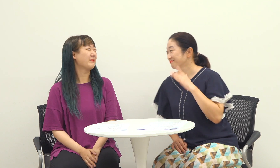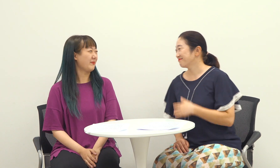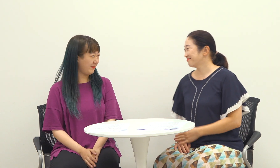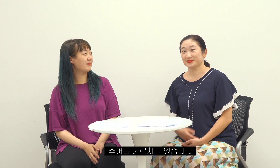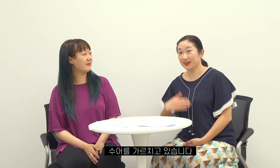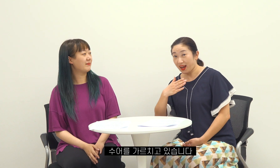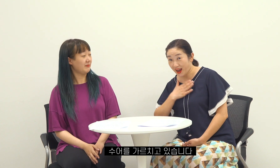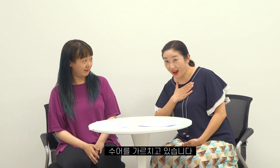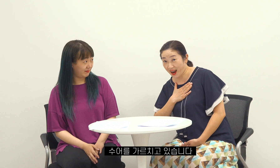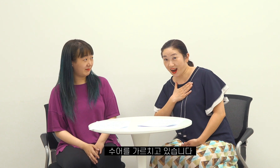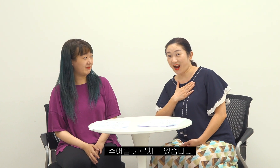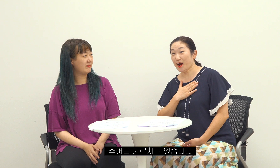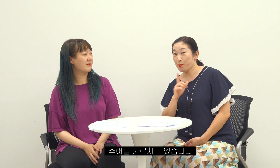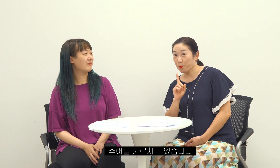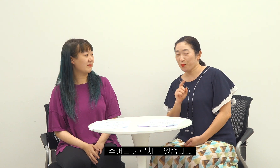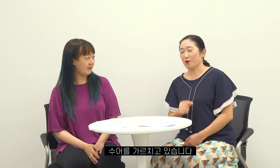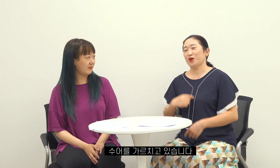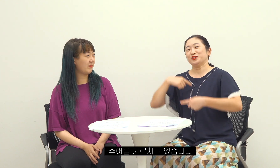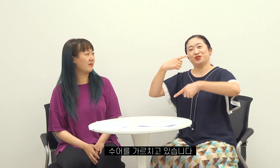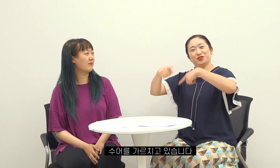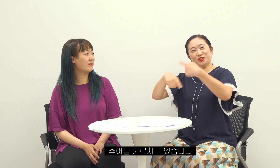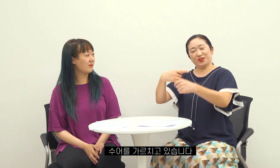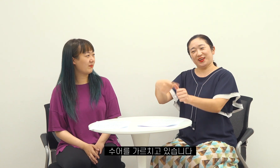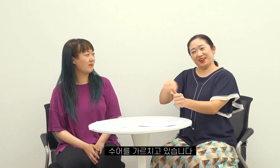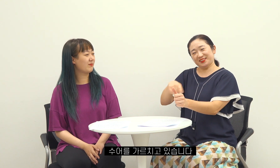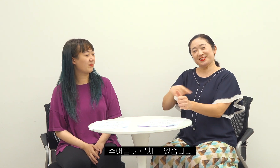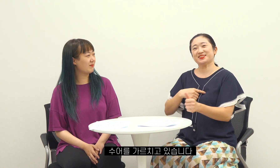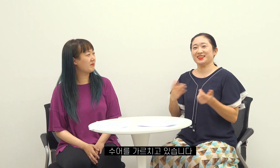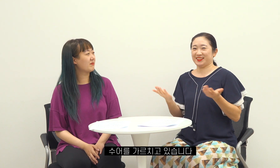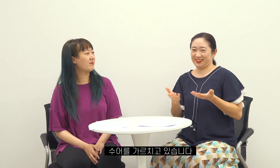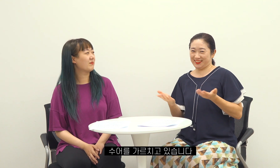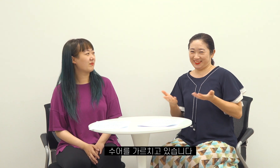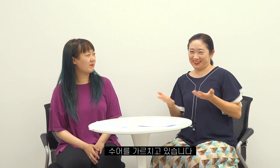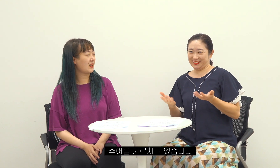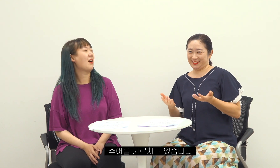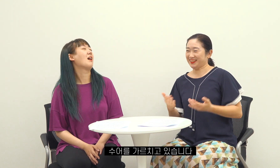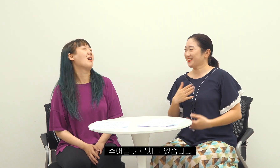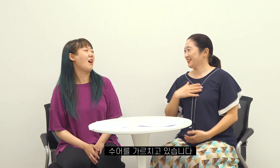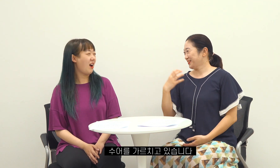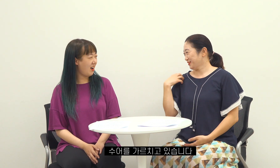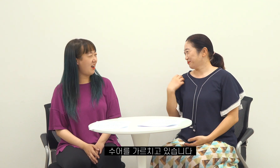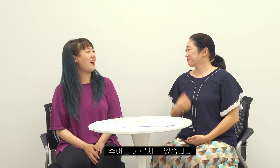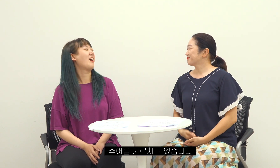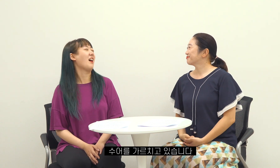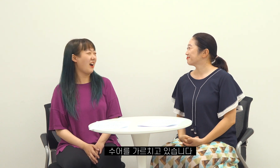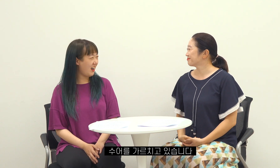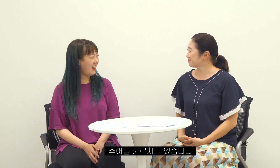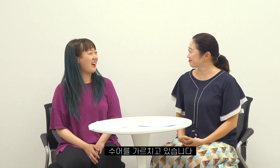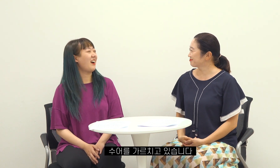and I'm teaching sign language.